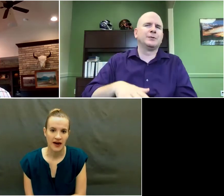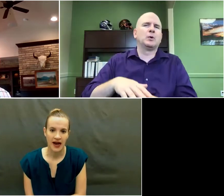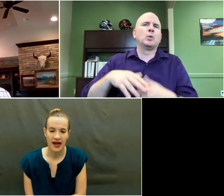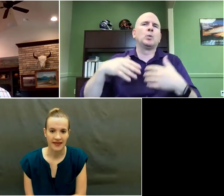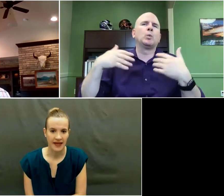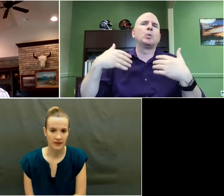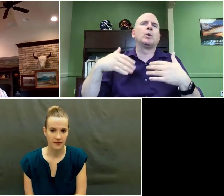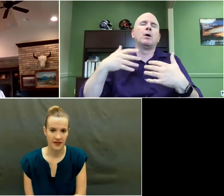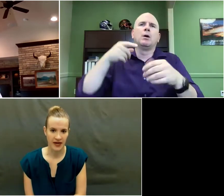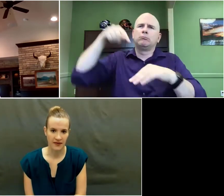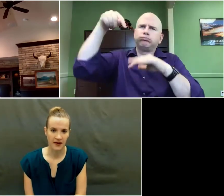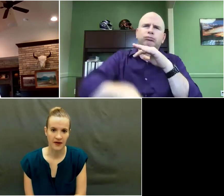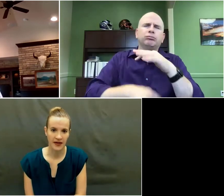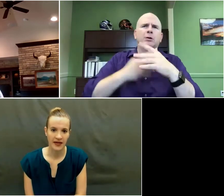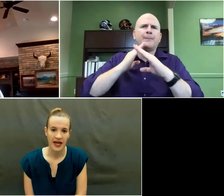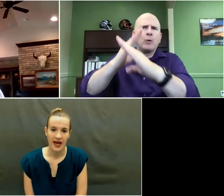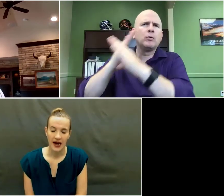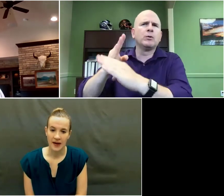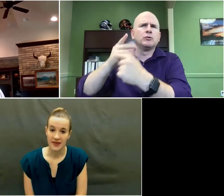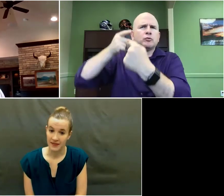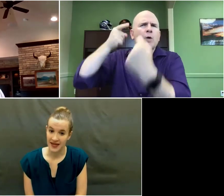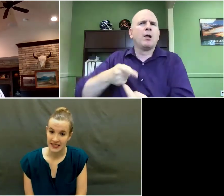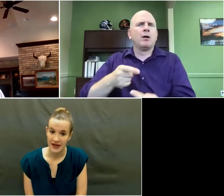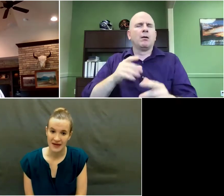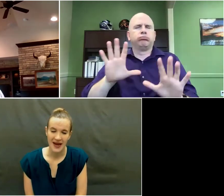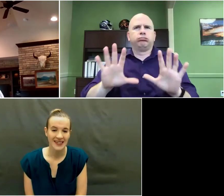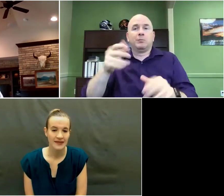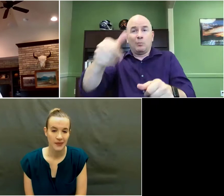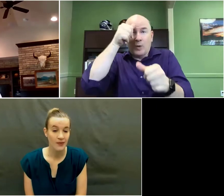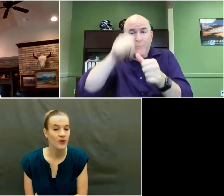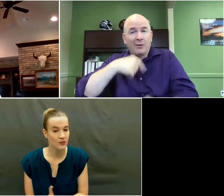at the Council for the Deaf and Hard of Hearing, that I began to make an impact, but it was really